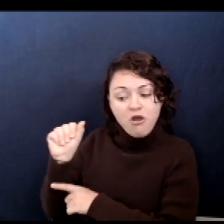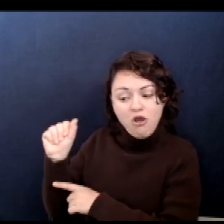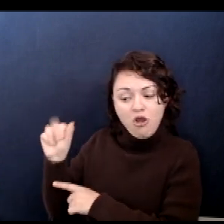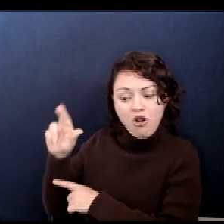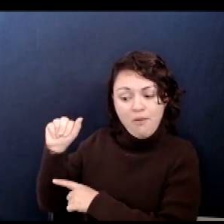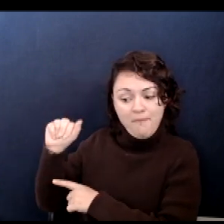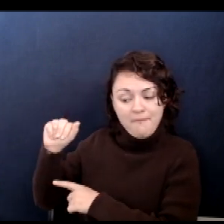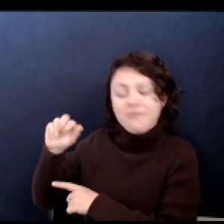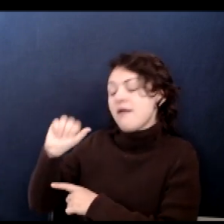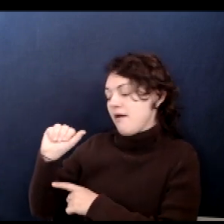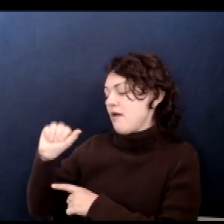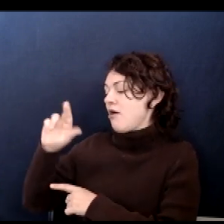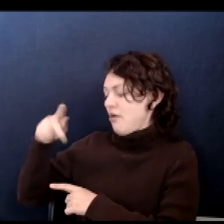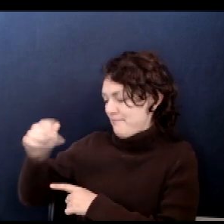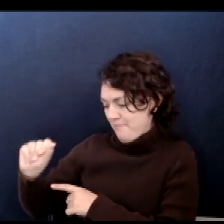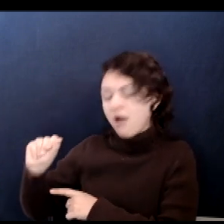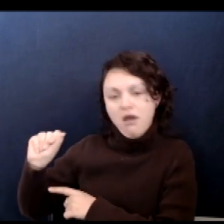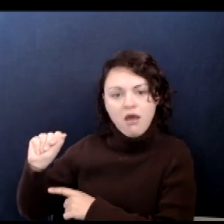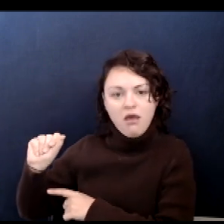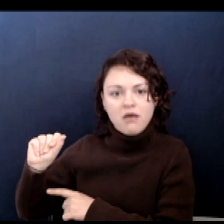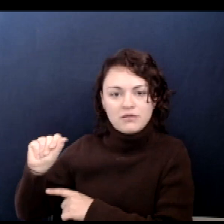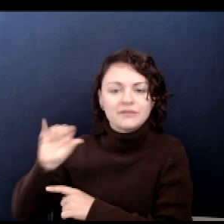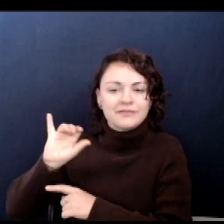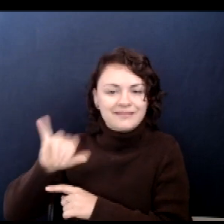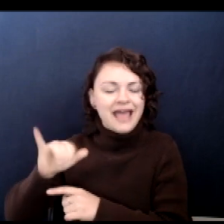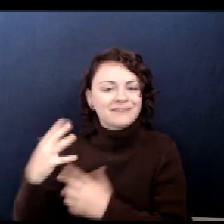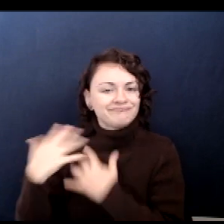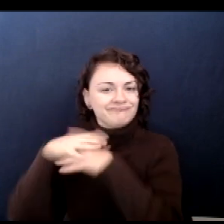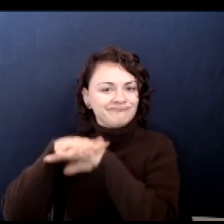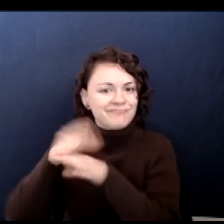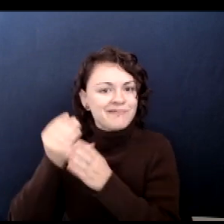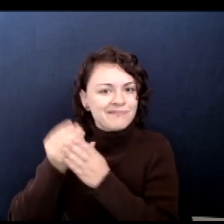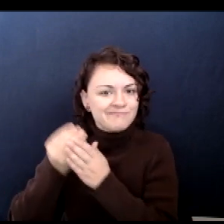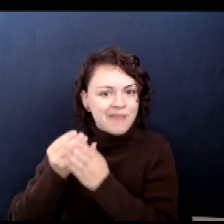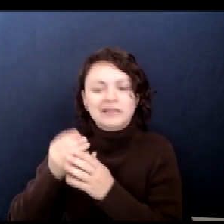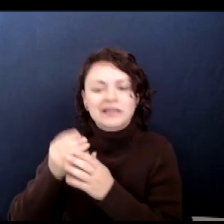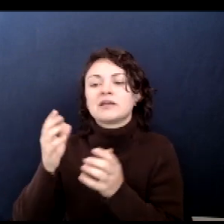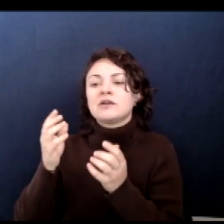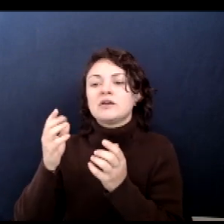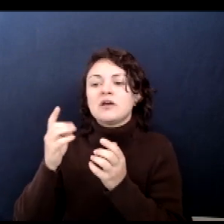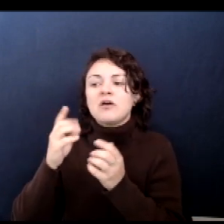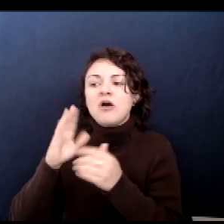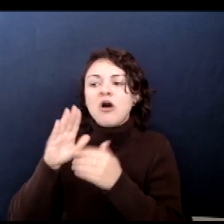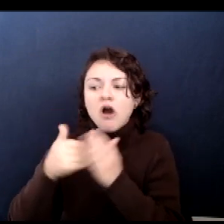the American Rescue Plan Act. Money that infused all of us states with a lot of funding to